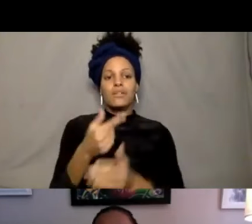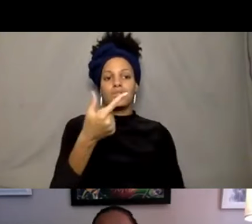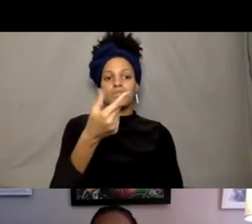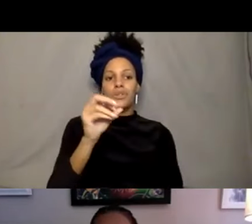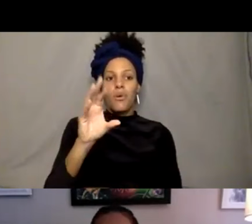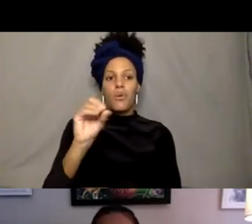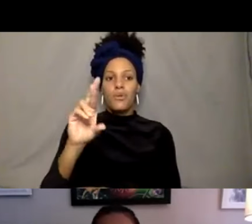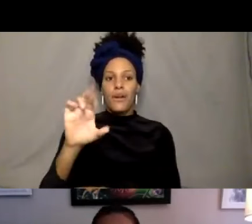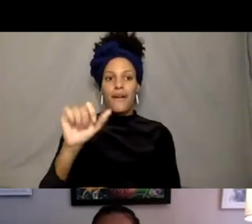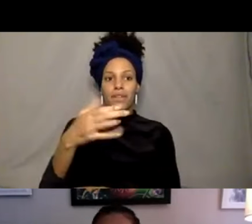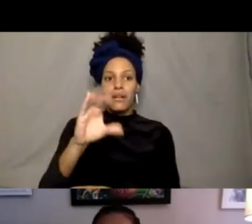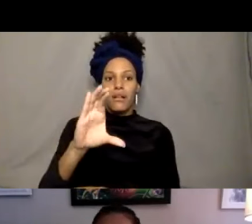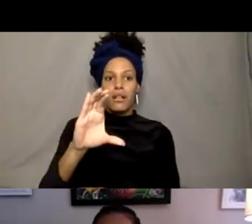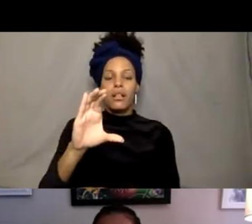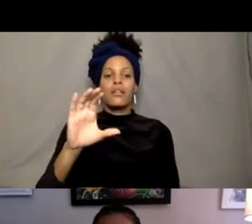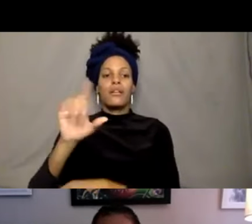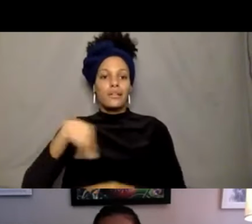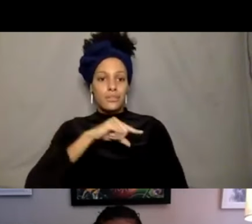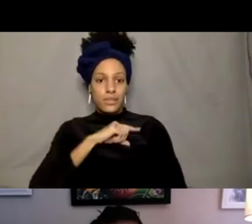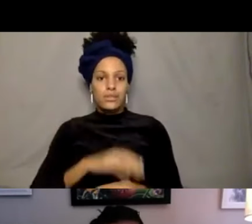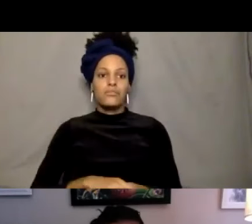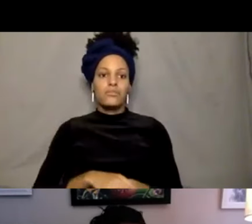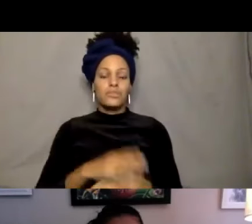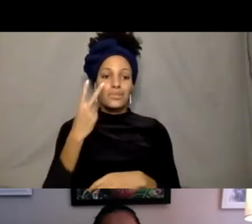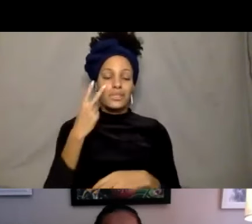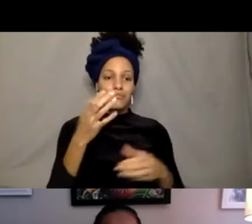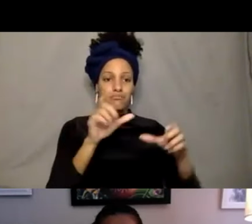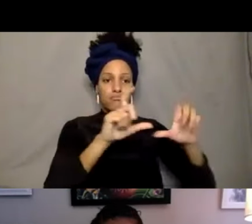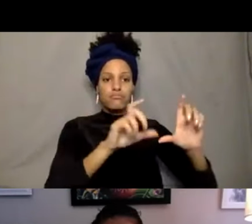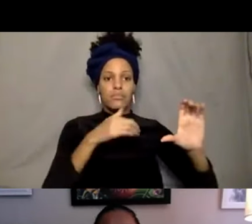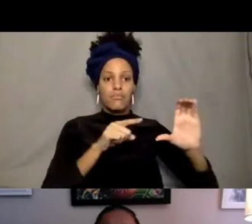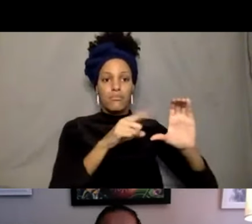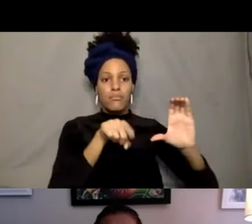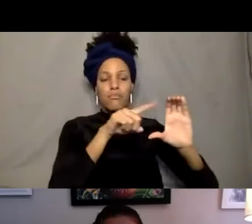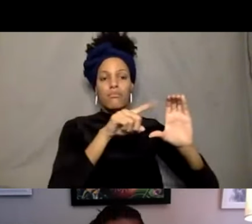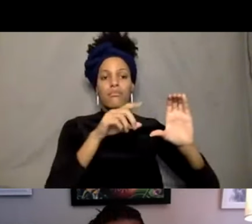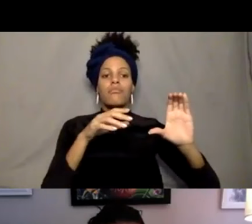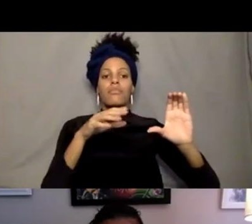To left, there's a map of MRAC's geographic region. Again, in all cases,